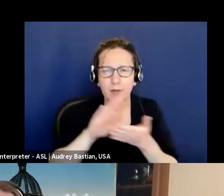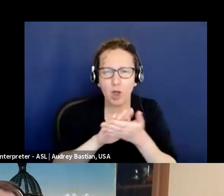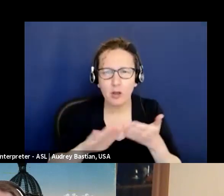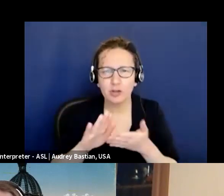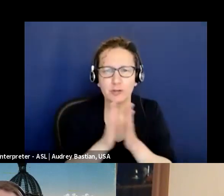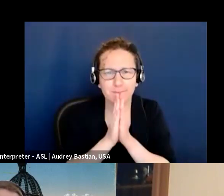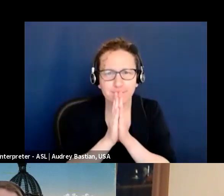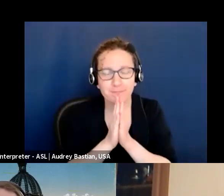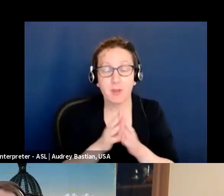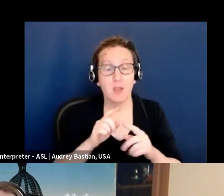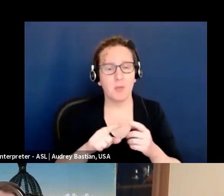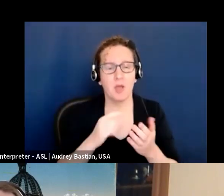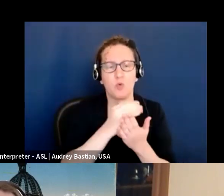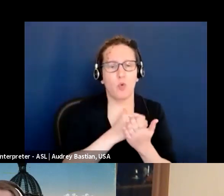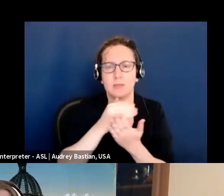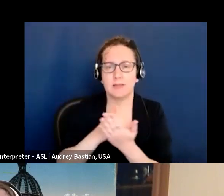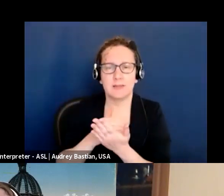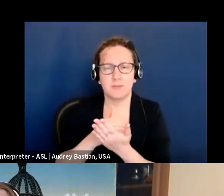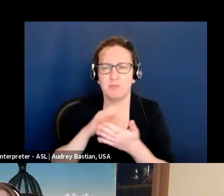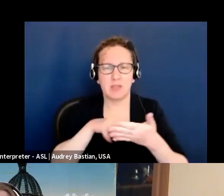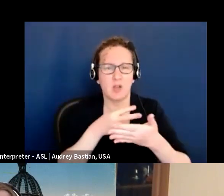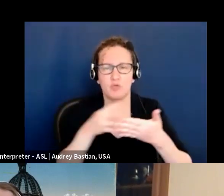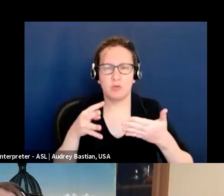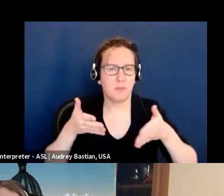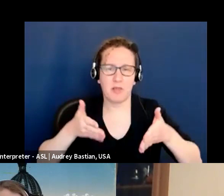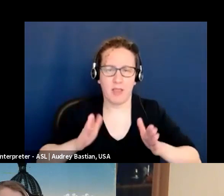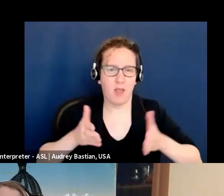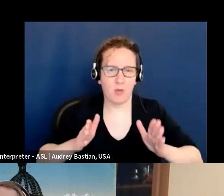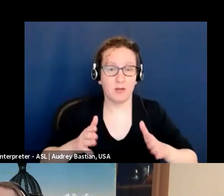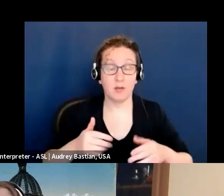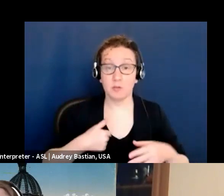load and schedule didn't really allow for it. So I decided like, okay, maybe I can look for